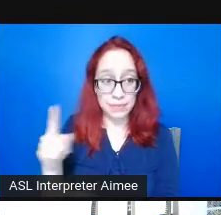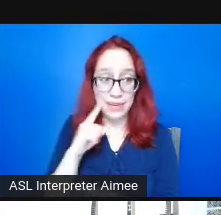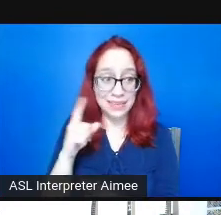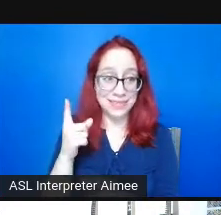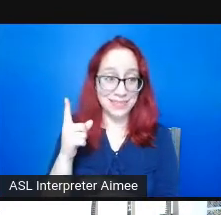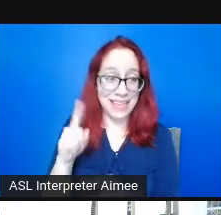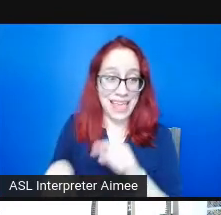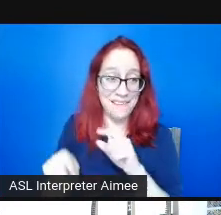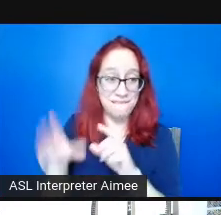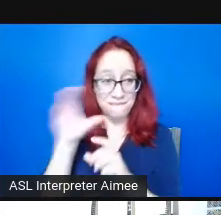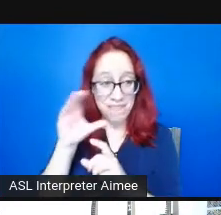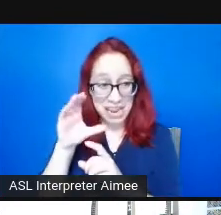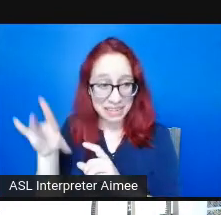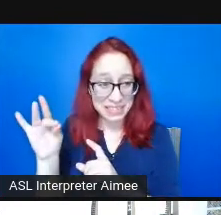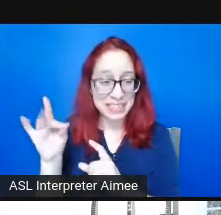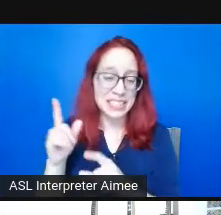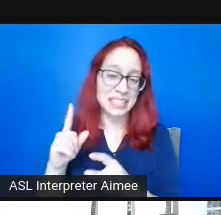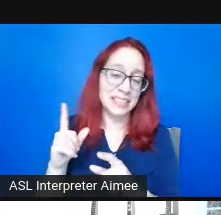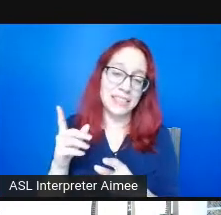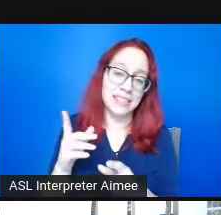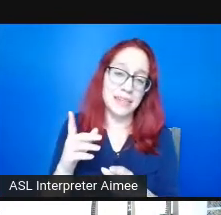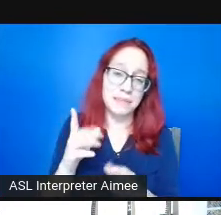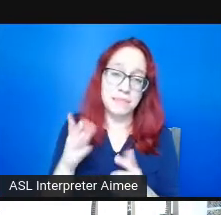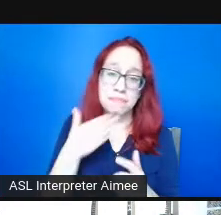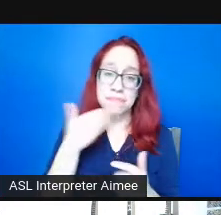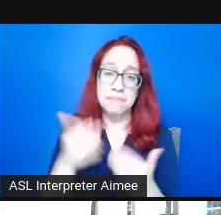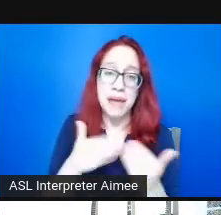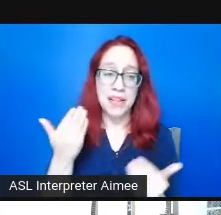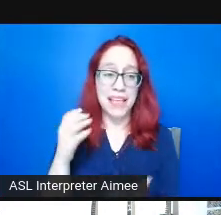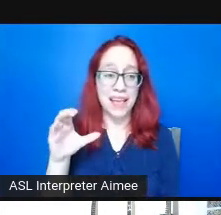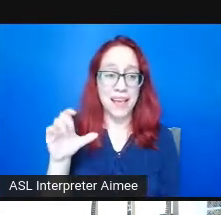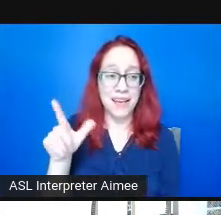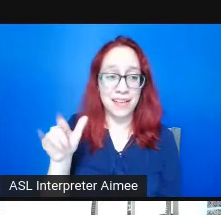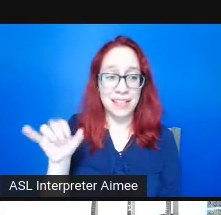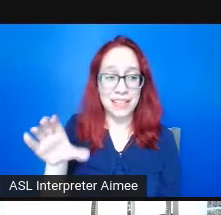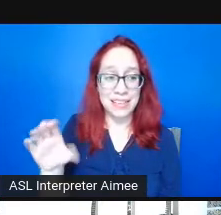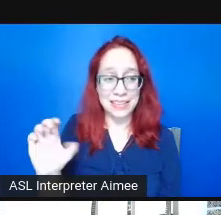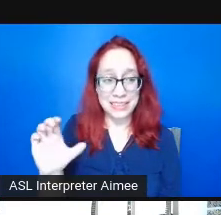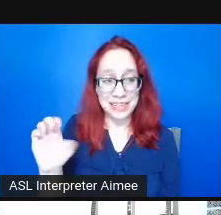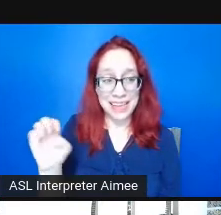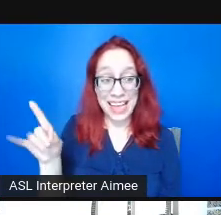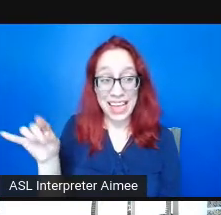It's better than perhaps the classic editor because there was no all attribute there at all in the classic editor,